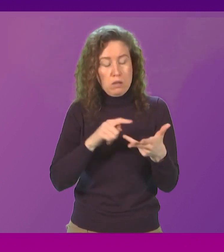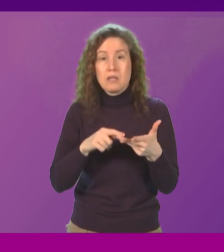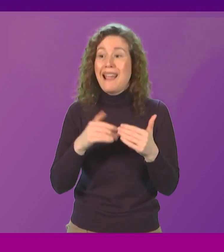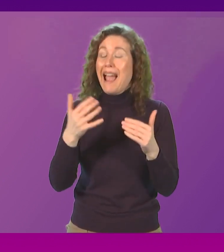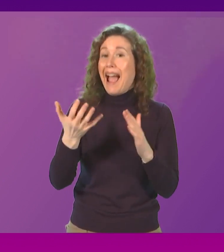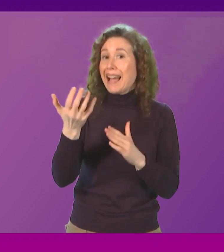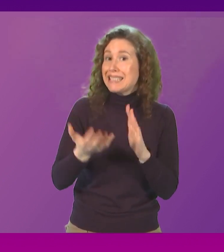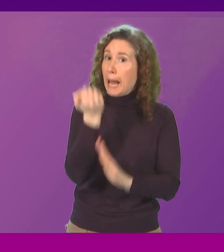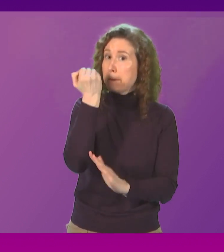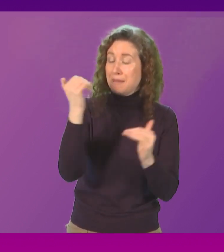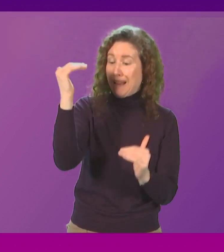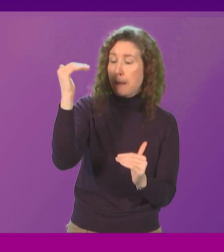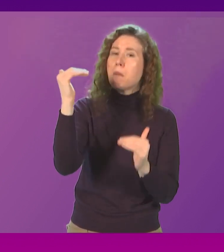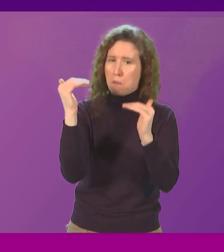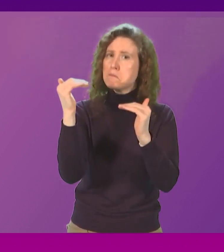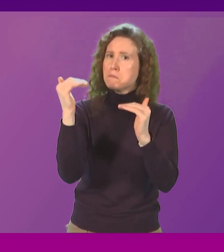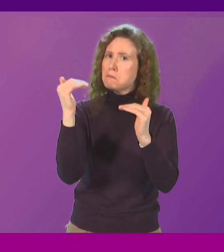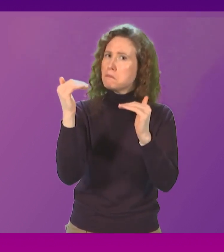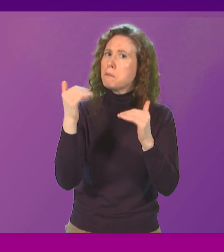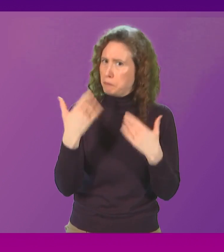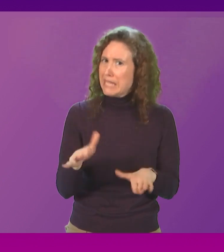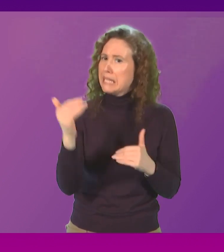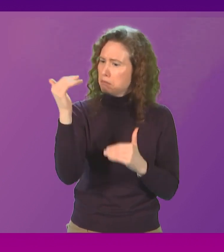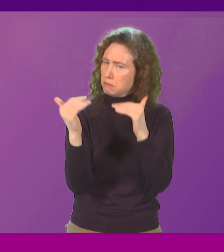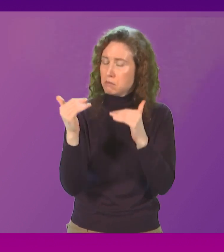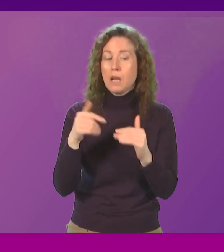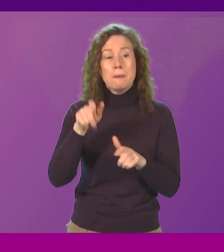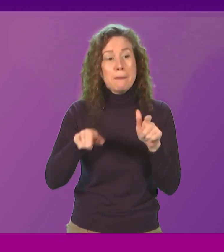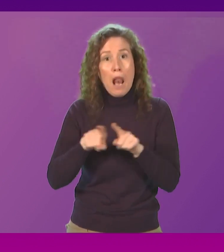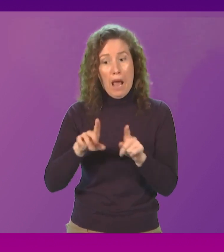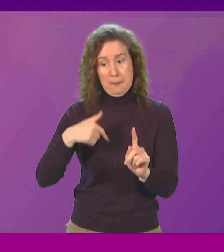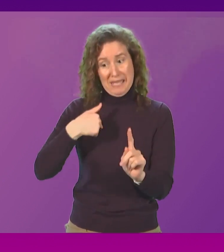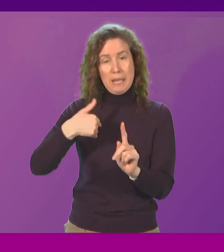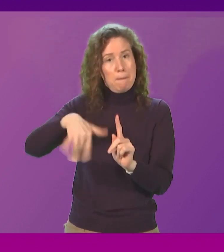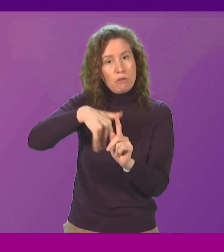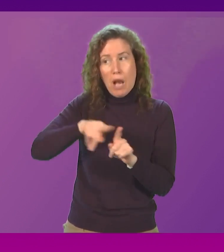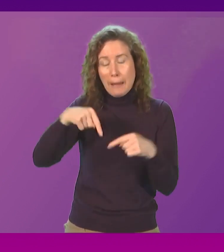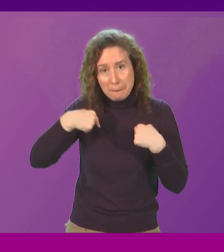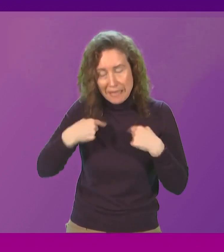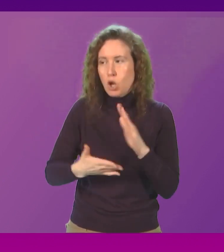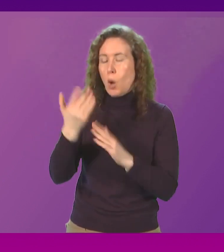gap; record numbers of people from backgrounds such as mine going to university; a national